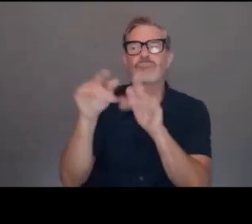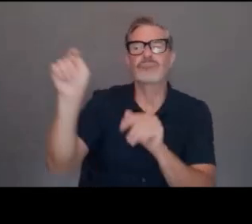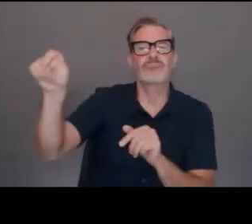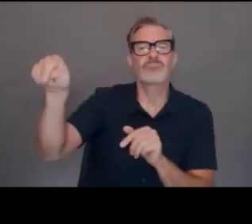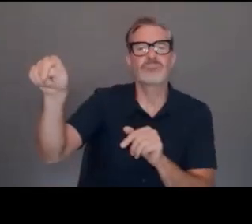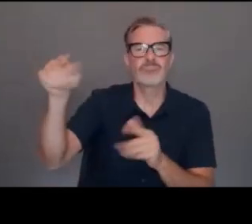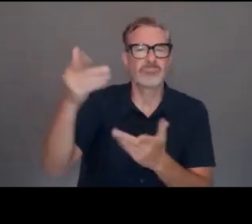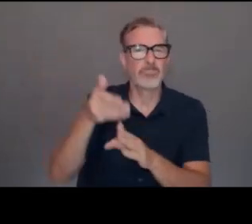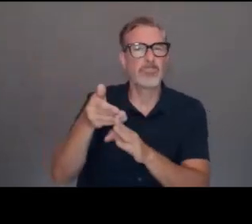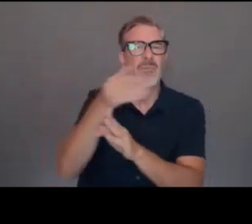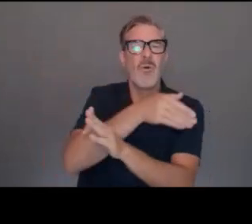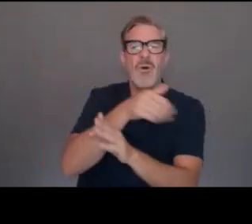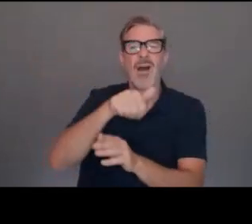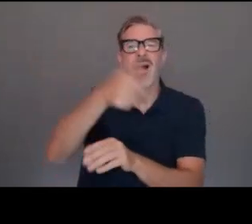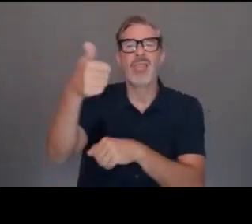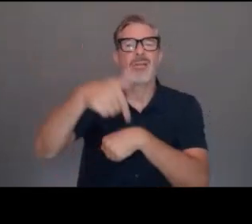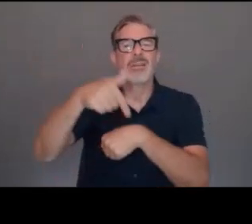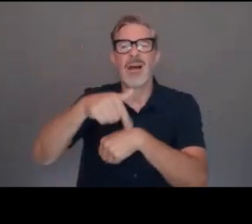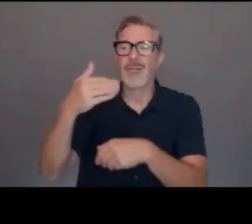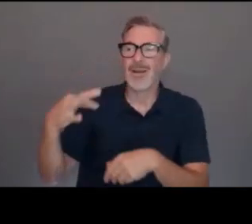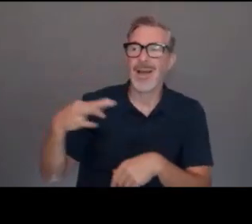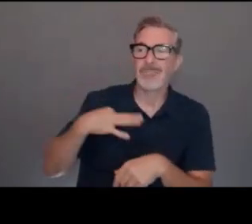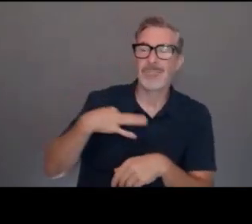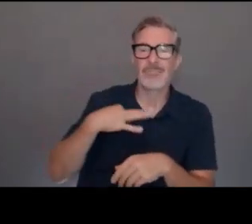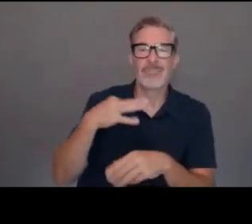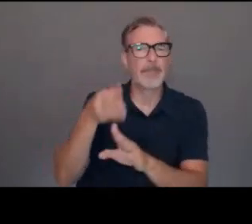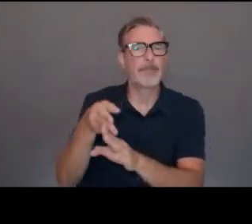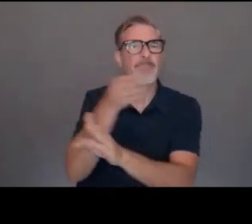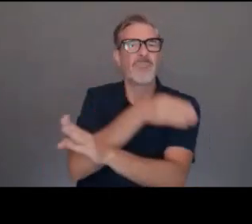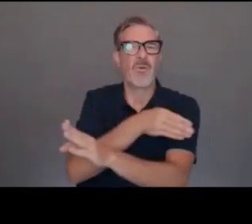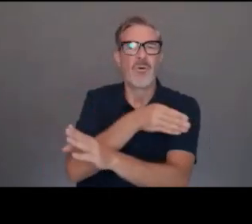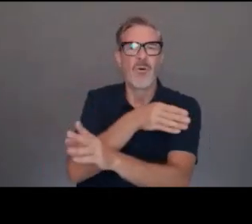So that's a great opportunity to connect early where possible, and